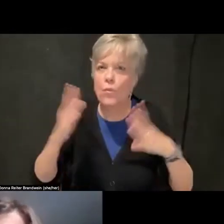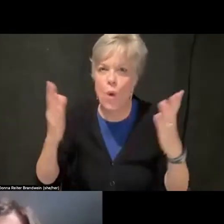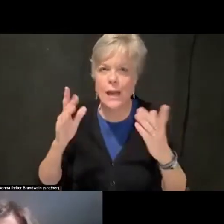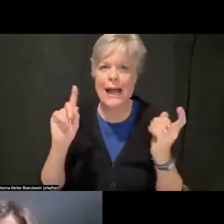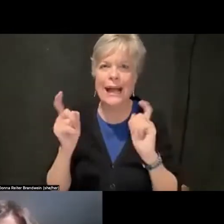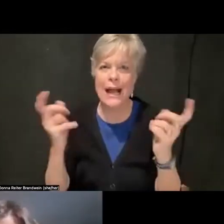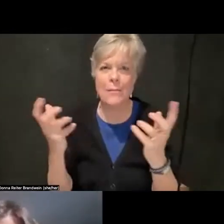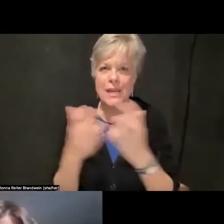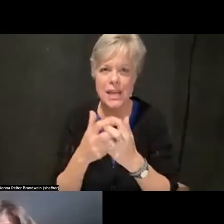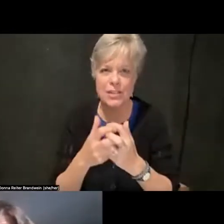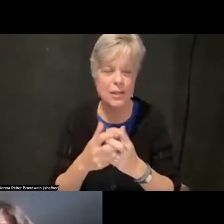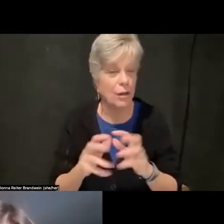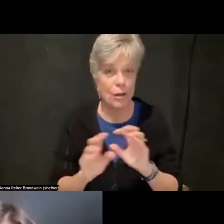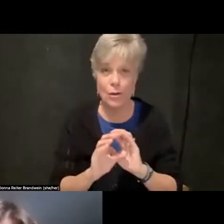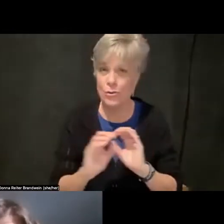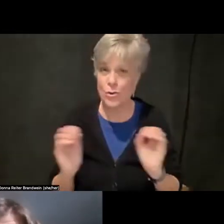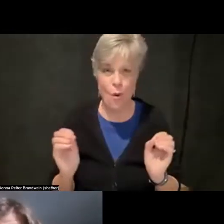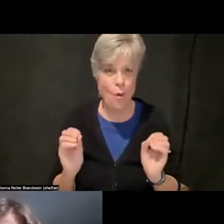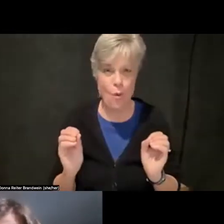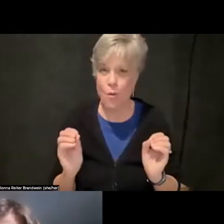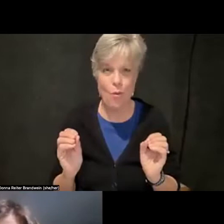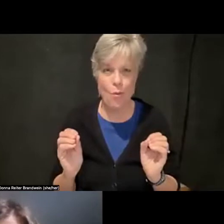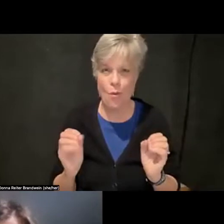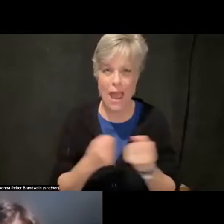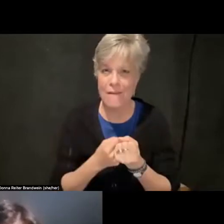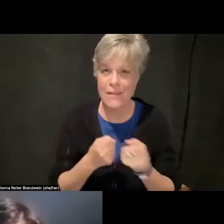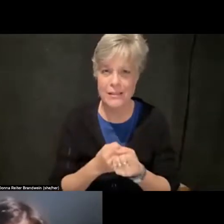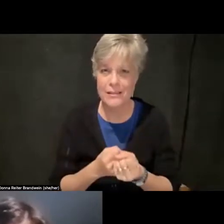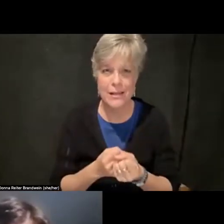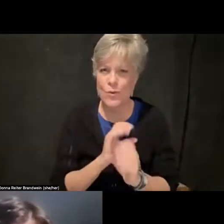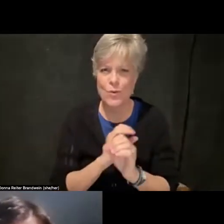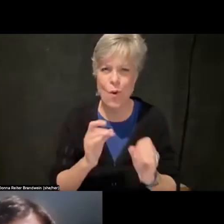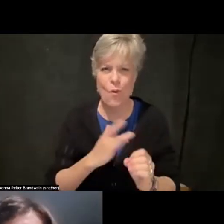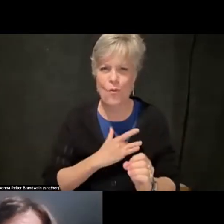and social change and a lack of a sense of community.